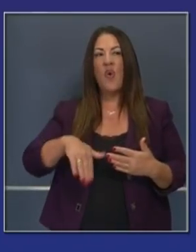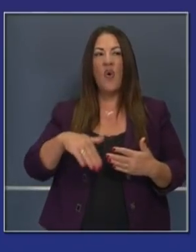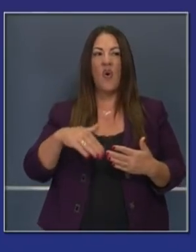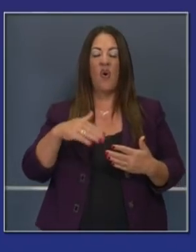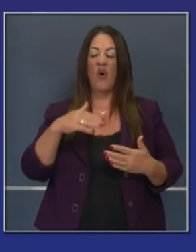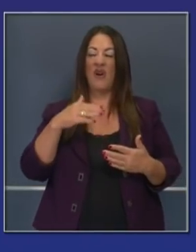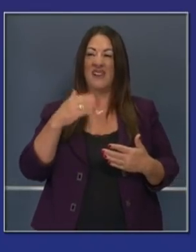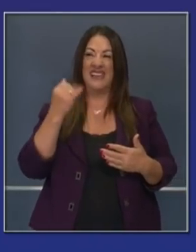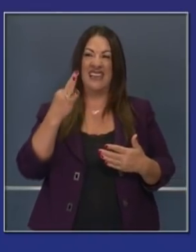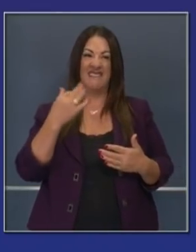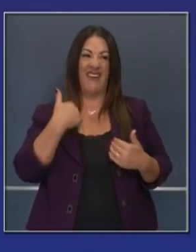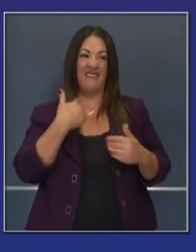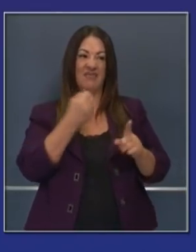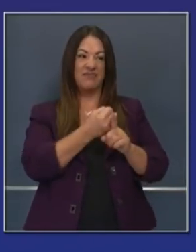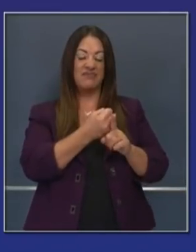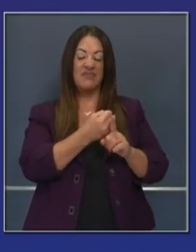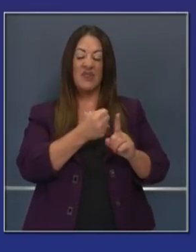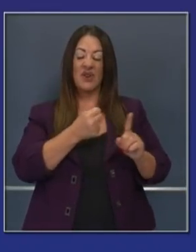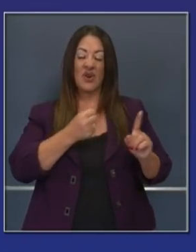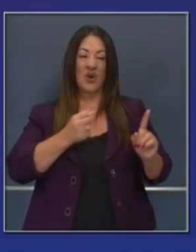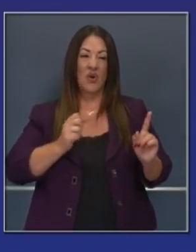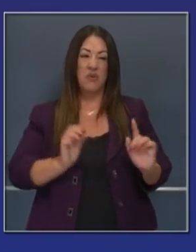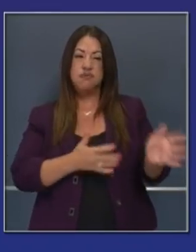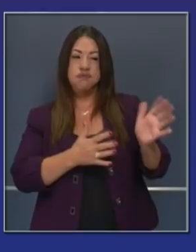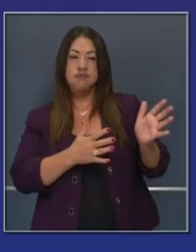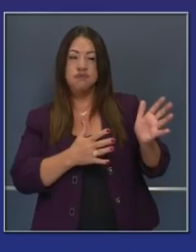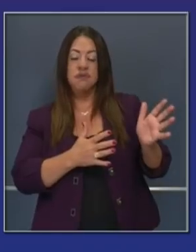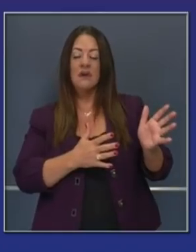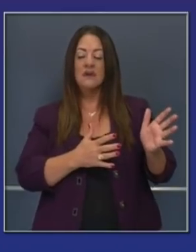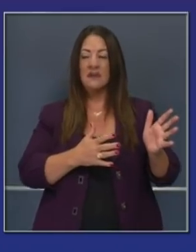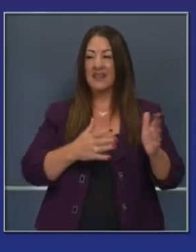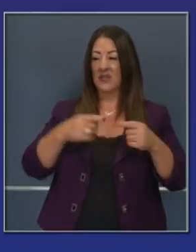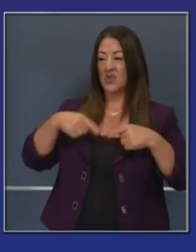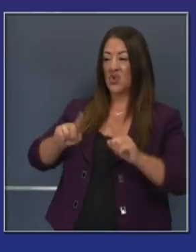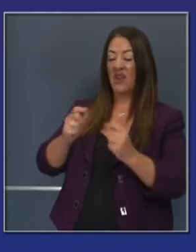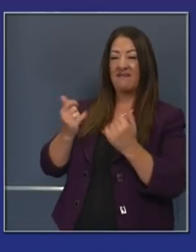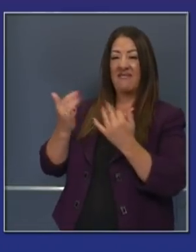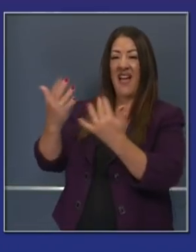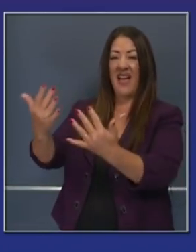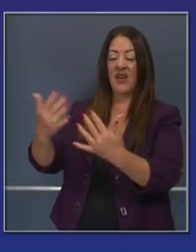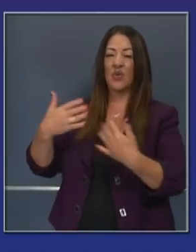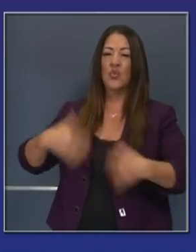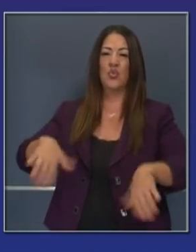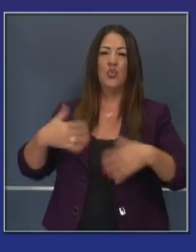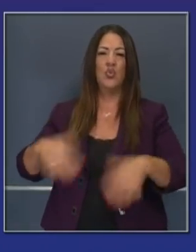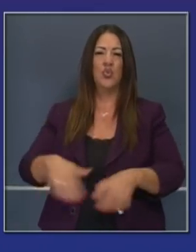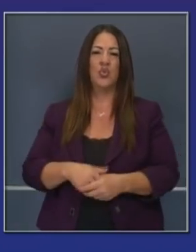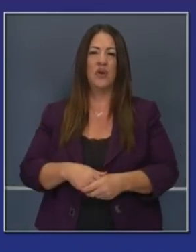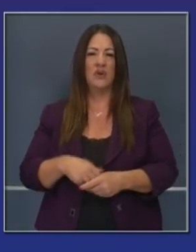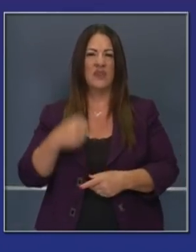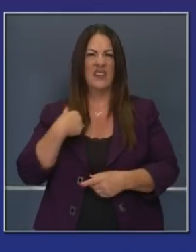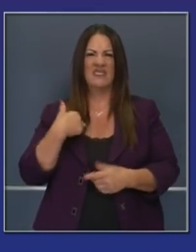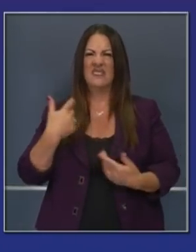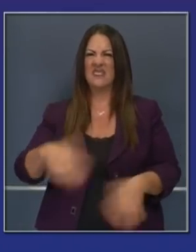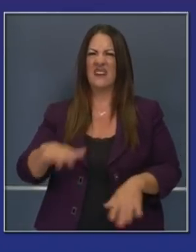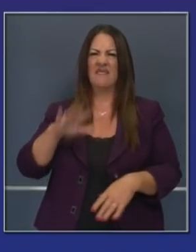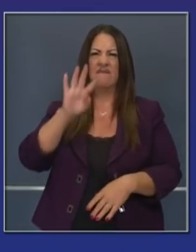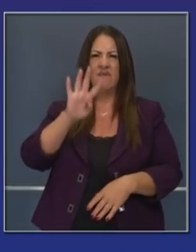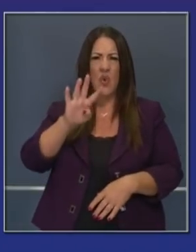ACROSS THE STATE BY THURSDAY. AS IT RELATES TO THE CHALLENGES, INDUCED BY THE WINDS NOW AND SOME OF THE